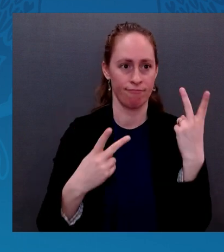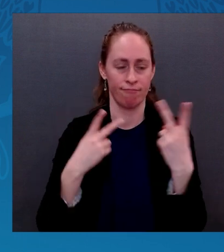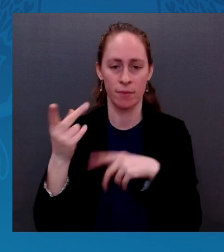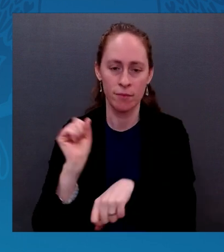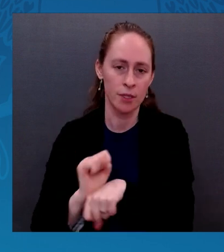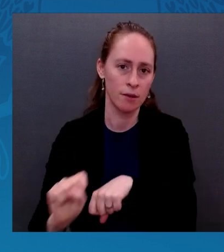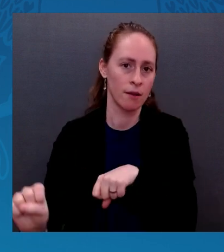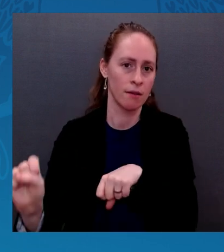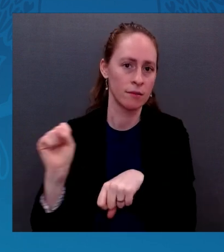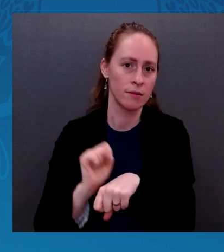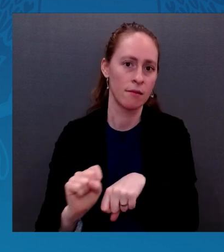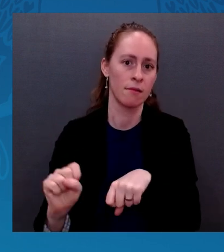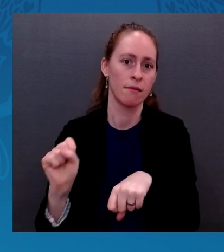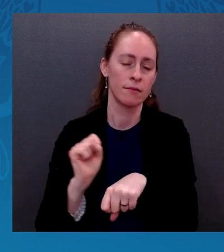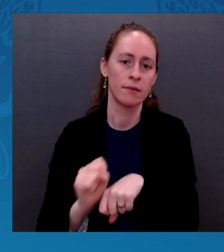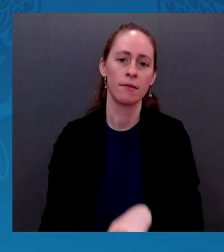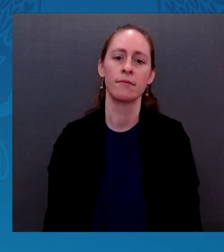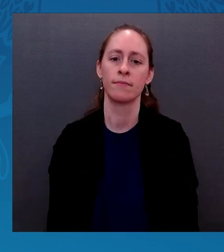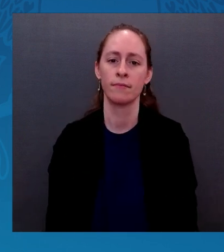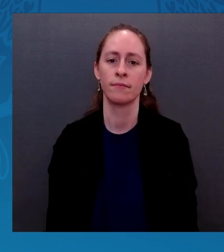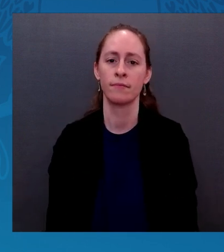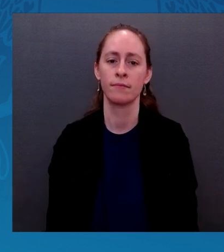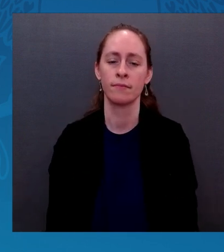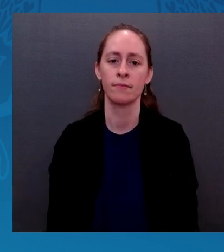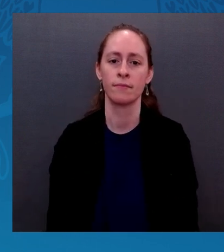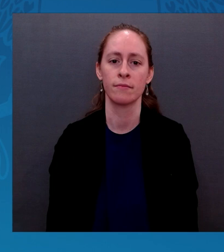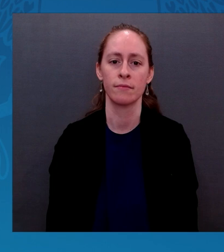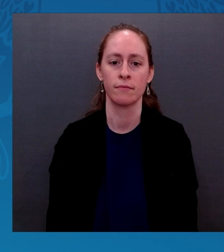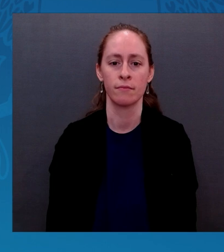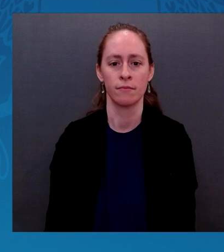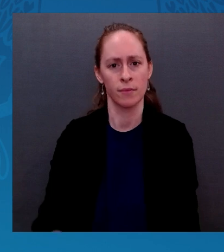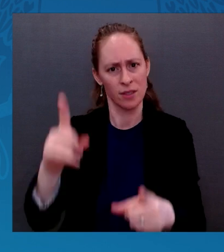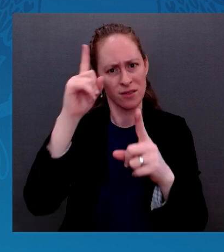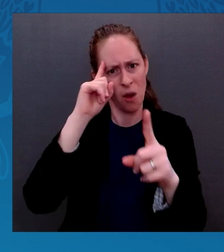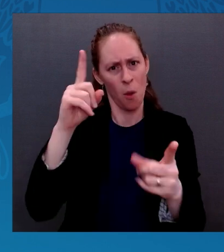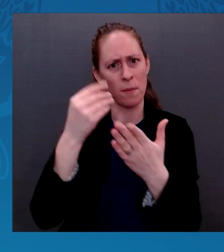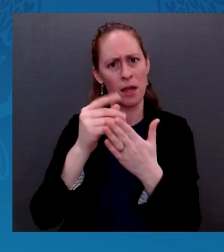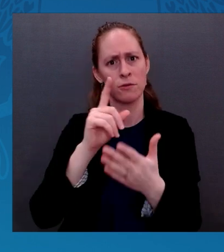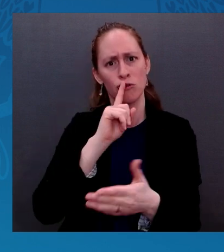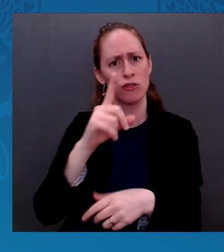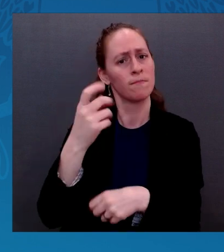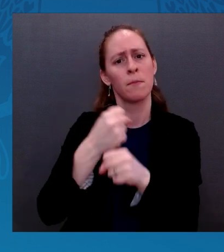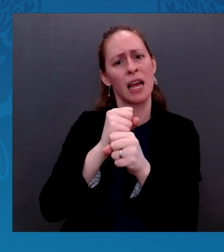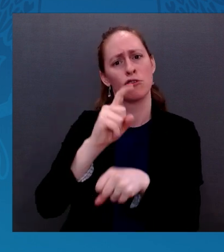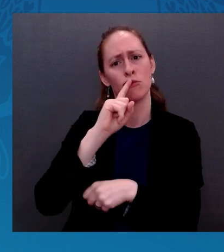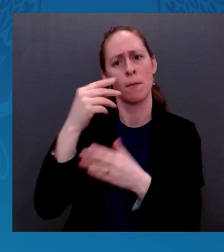would come to New Jersey with speed and priority to address this issue. So I acknowledge